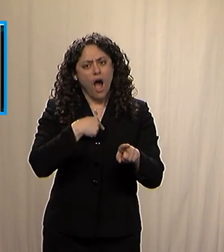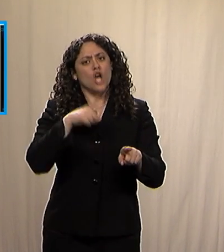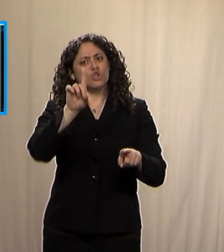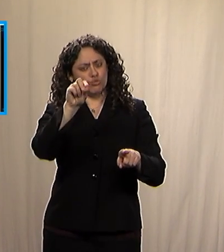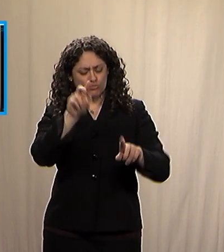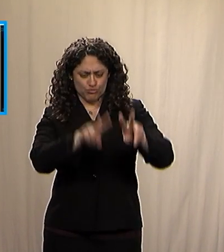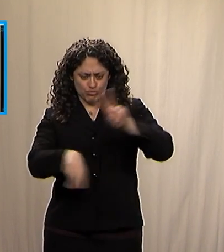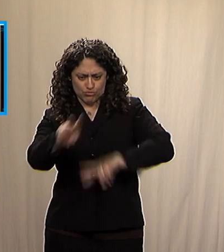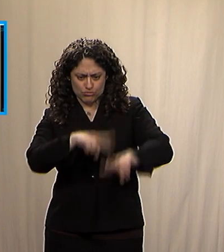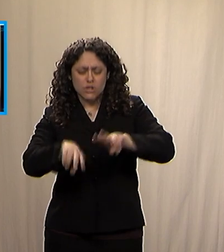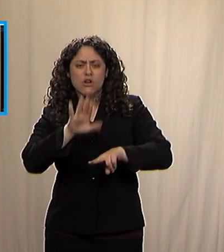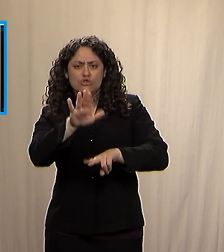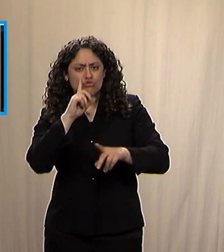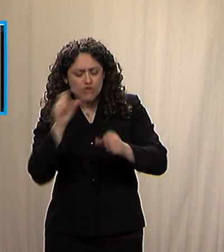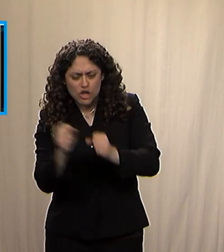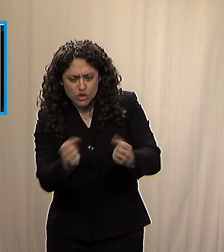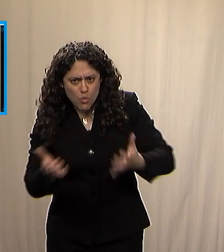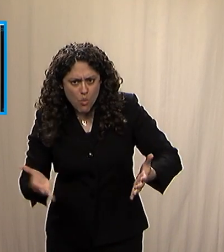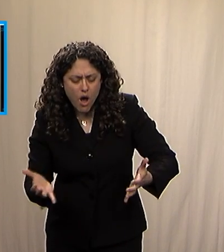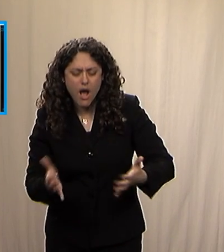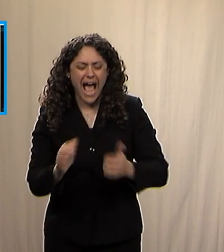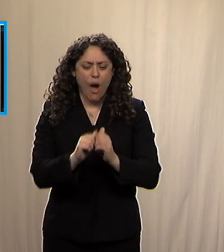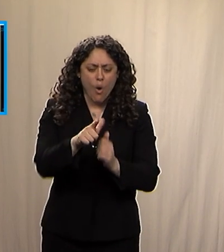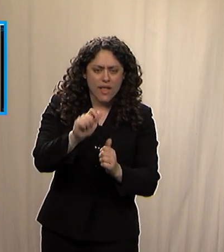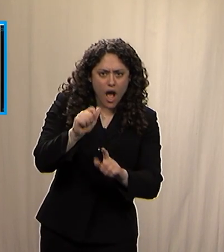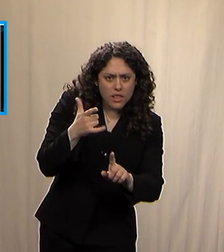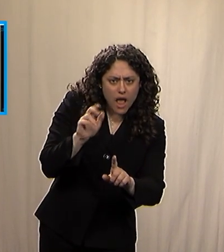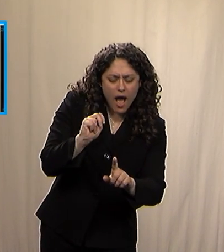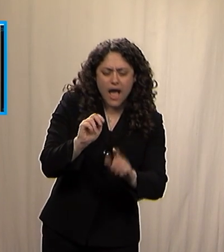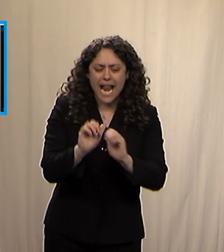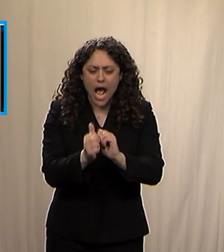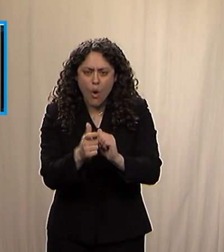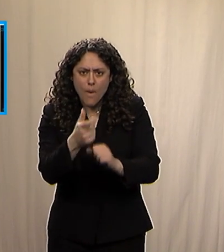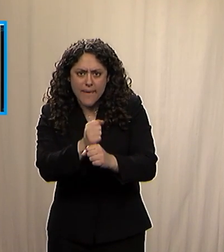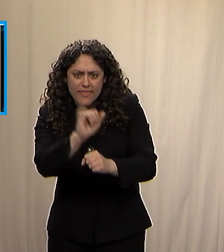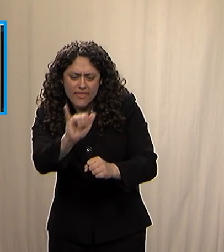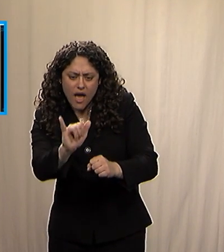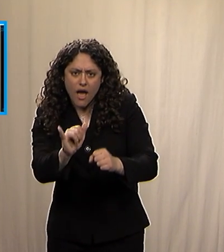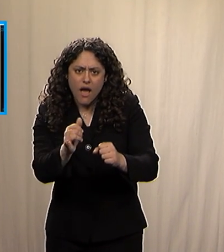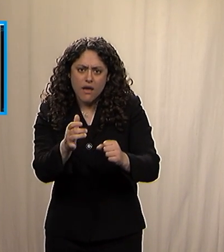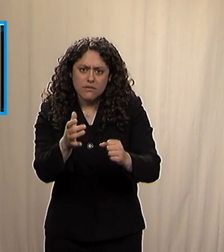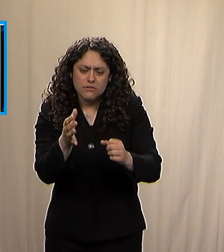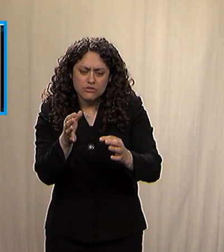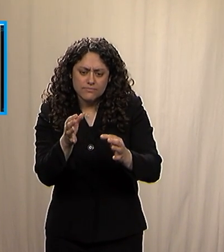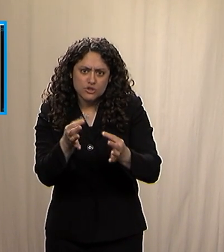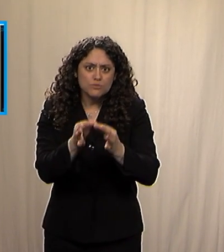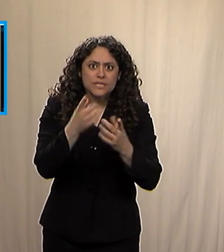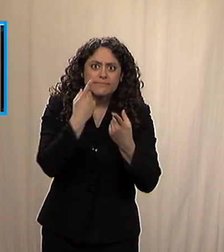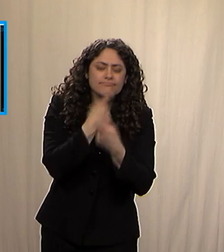to align and accommodate and allow that to happen. And I think we need to figure out metrics for that.